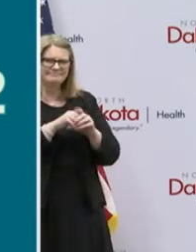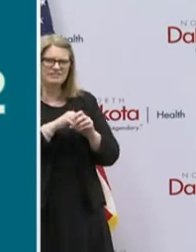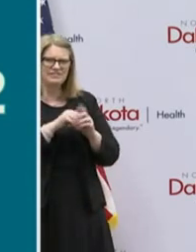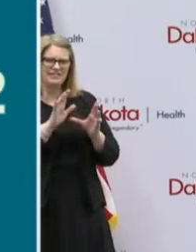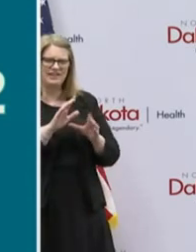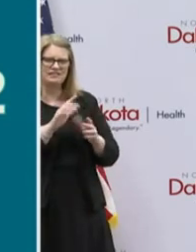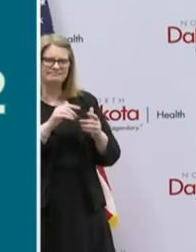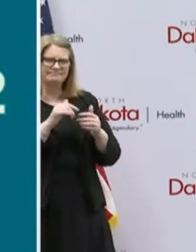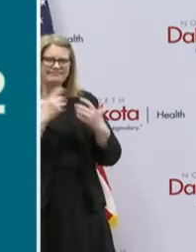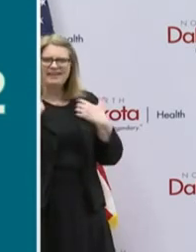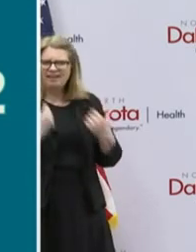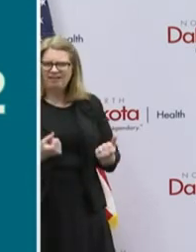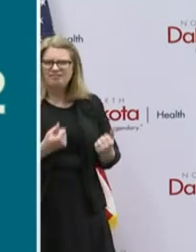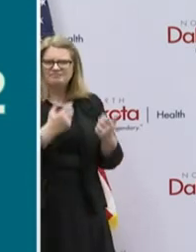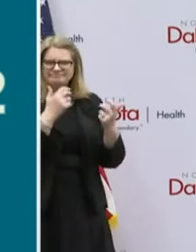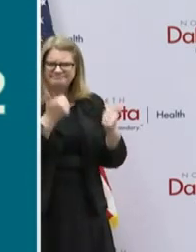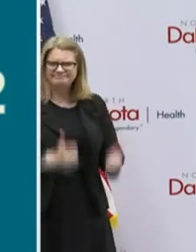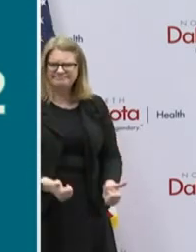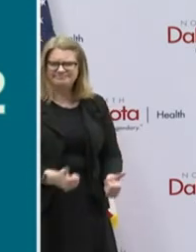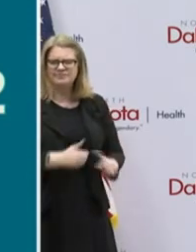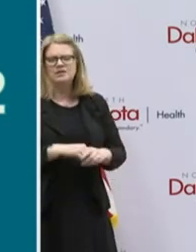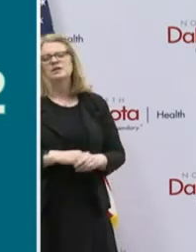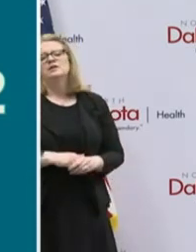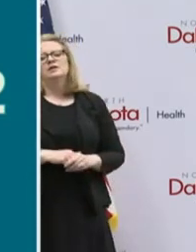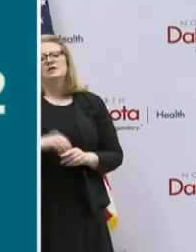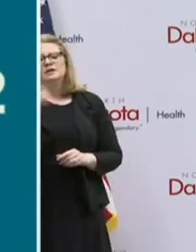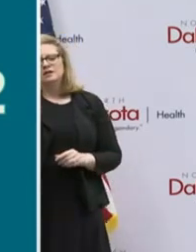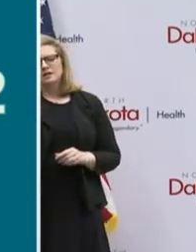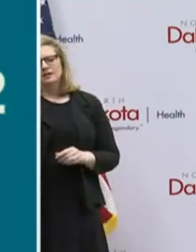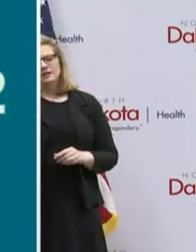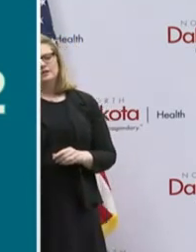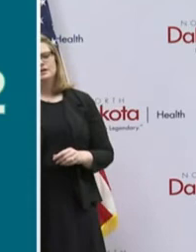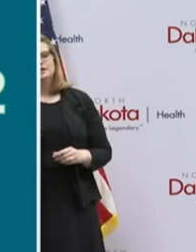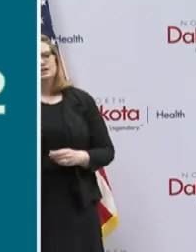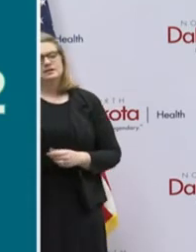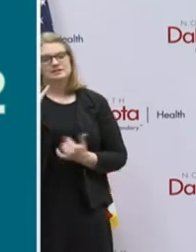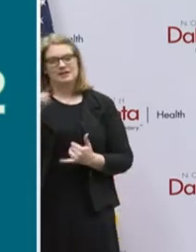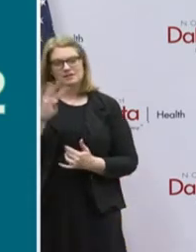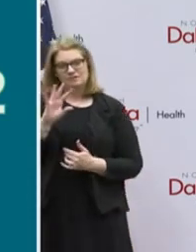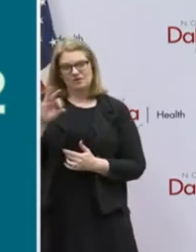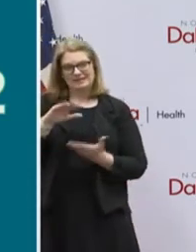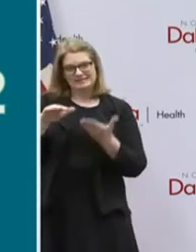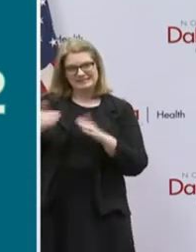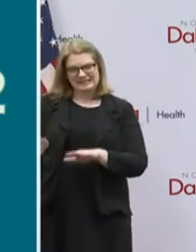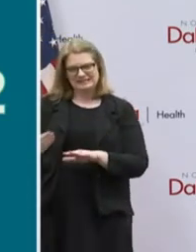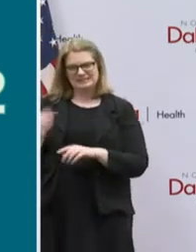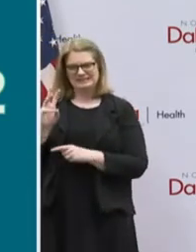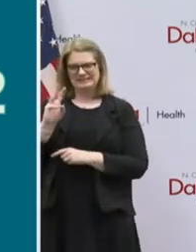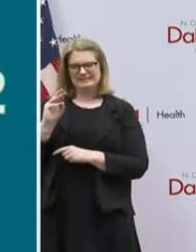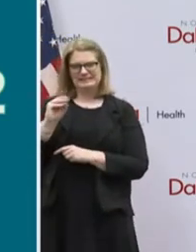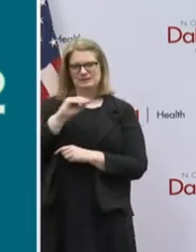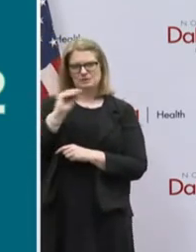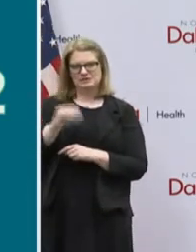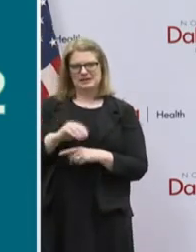HAVE PASSED AWAY WITH COVID AS PART OF THEIR CONDITIONS. FROM -- WHEN WE TAKE A LOOK AT